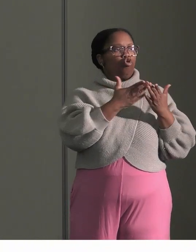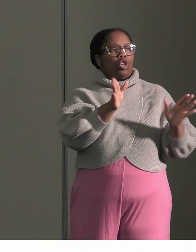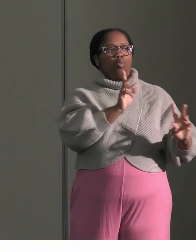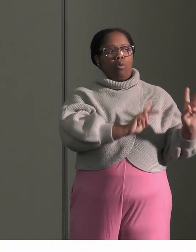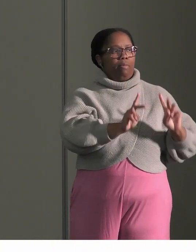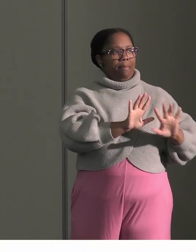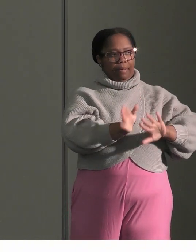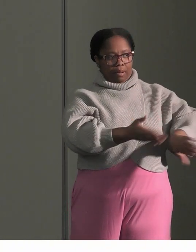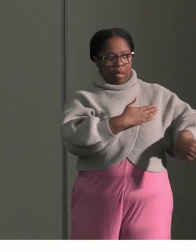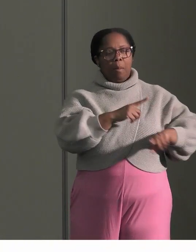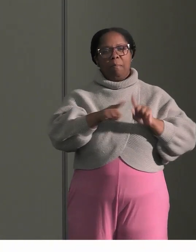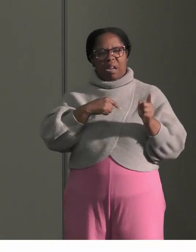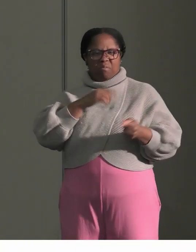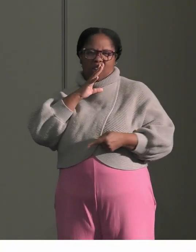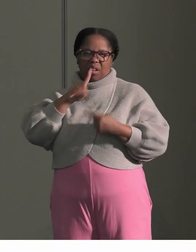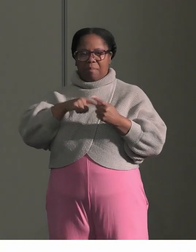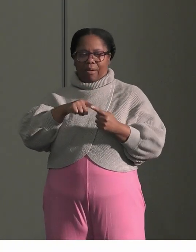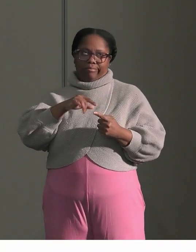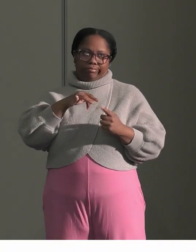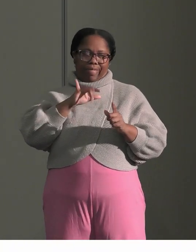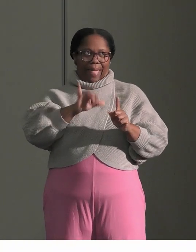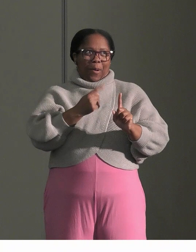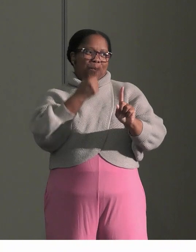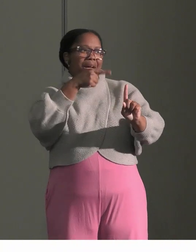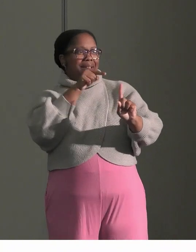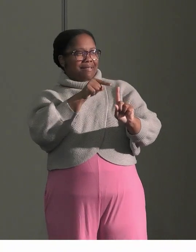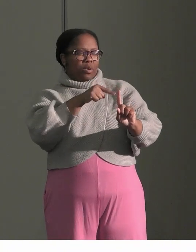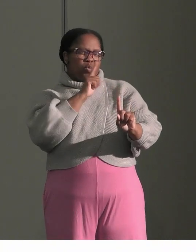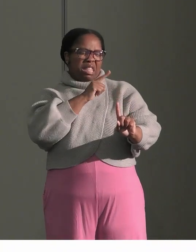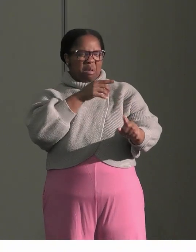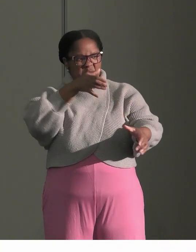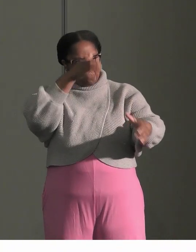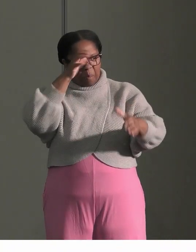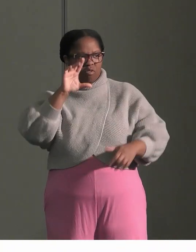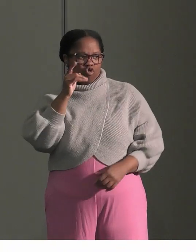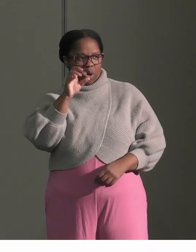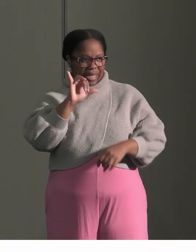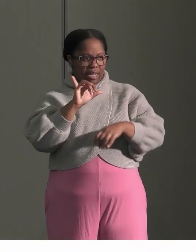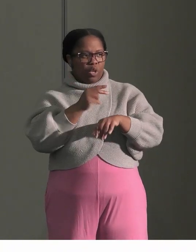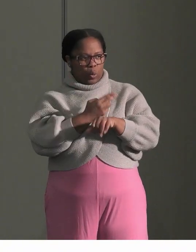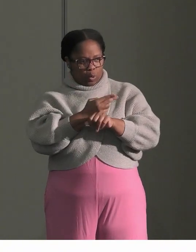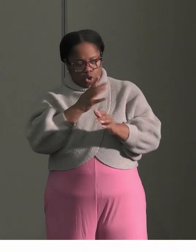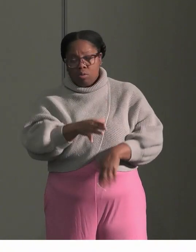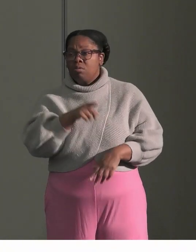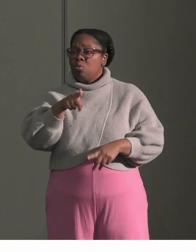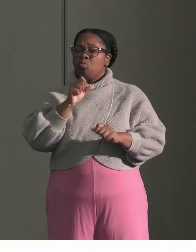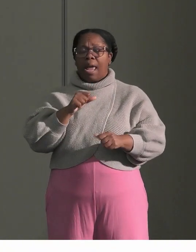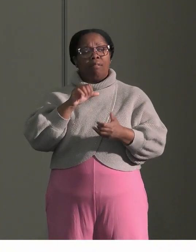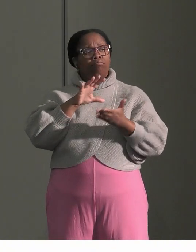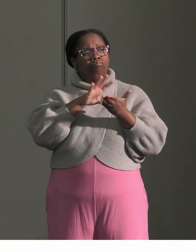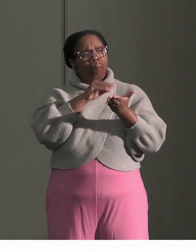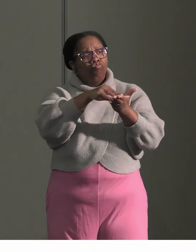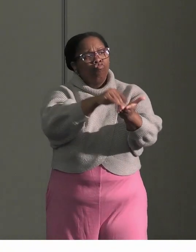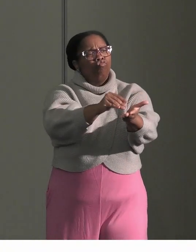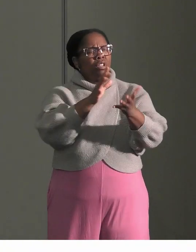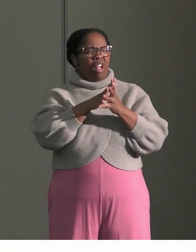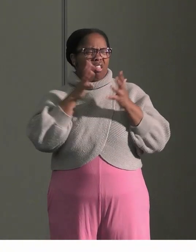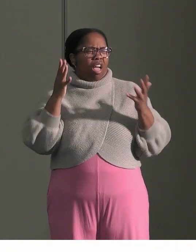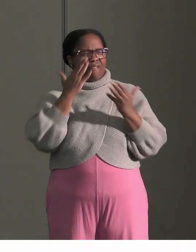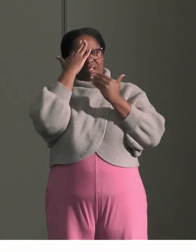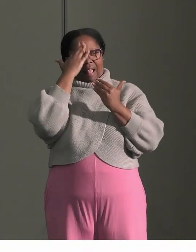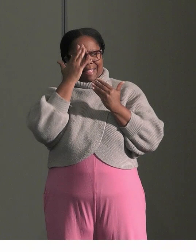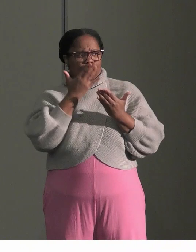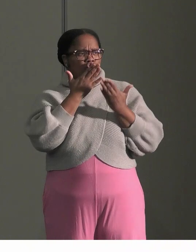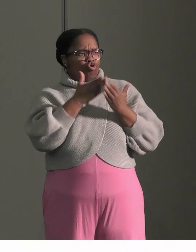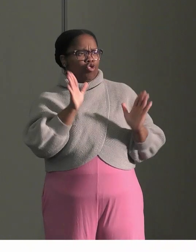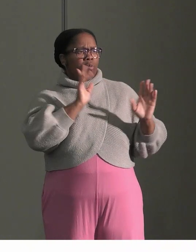charities you could get a lot of knowledge that a general population user could not. Insights around